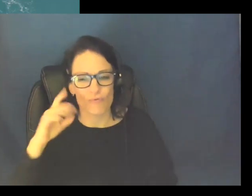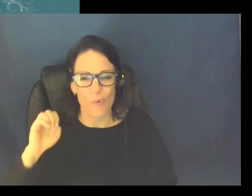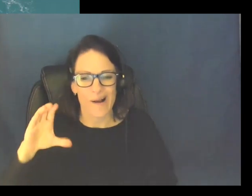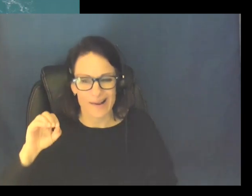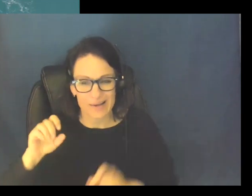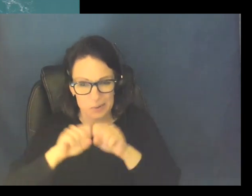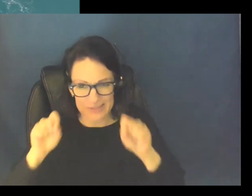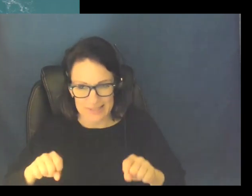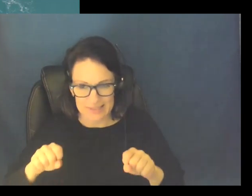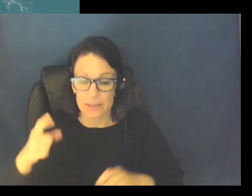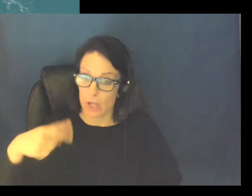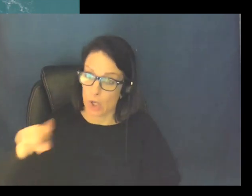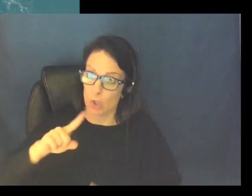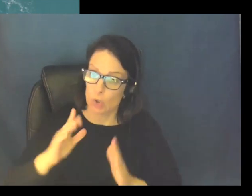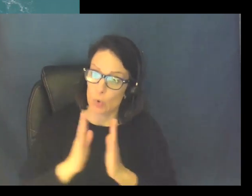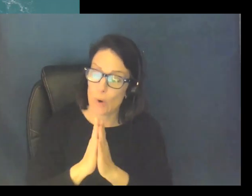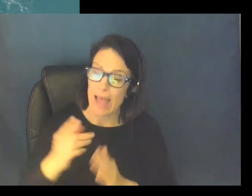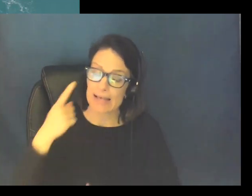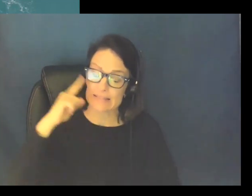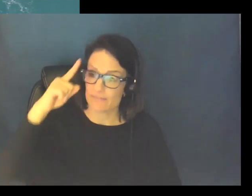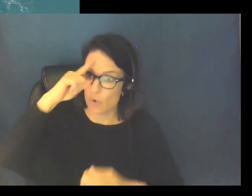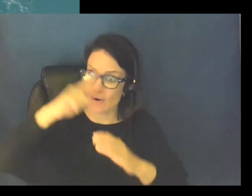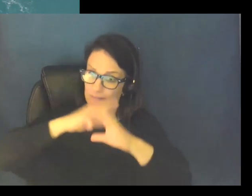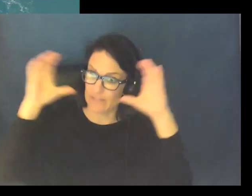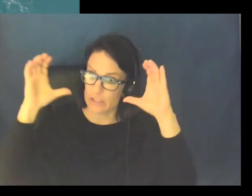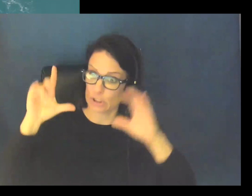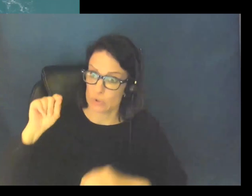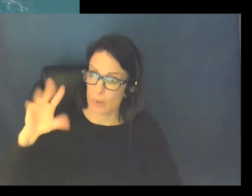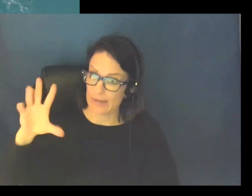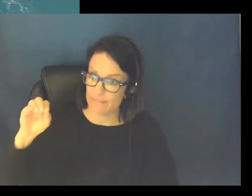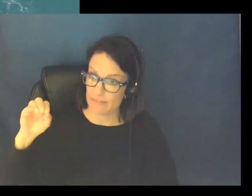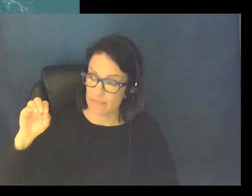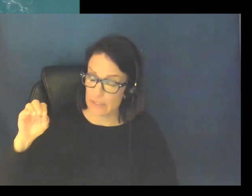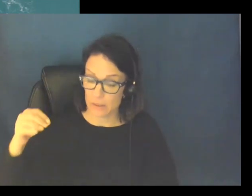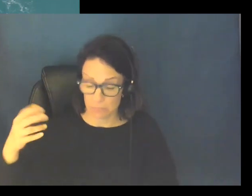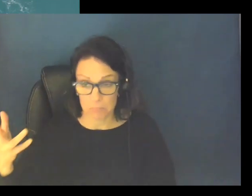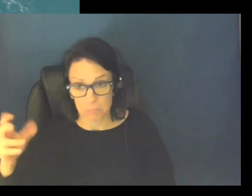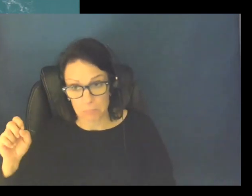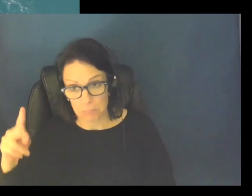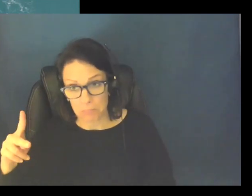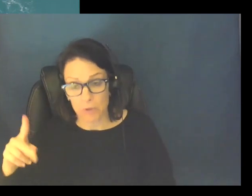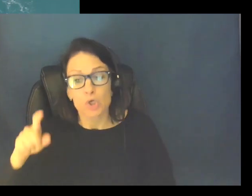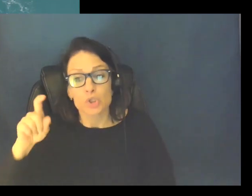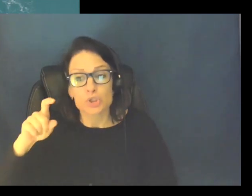In addition, along with these incentives and education related to it, I would also encourage that the developers and architects and others be encouraged to plant native species when they do the landscaping on the developed properties. And Amy and others have spoken more eloquently about why that is so important.